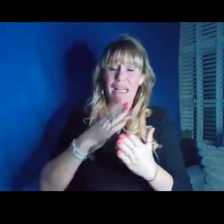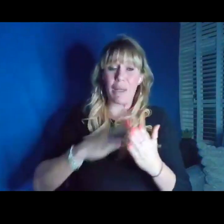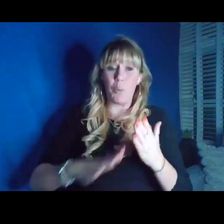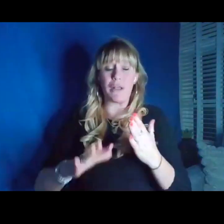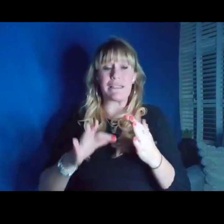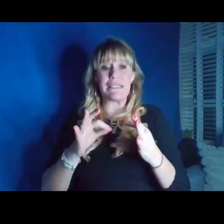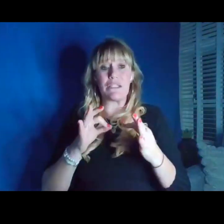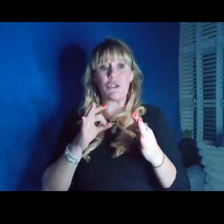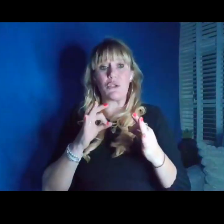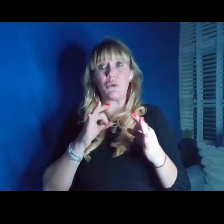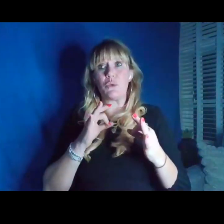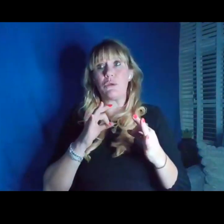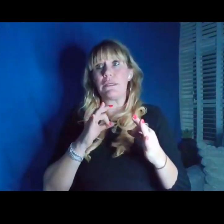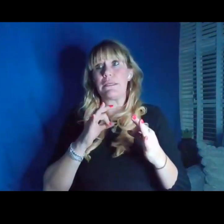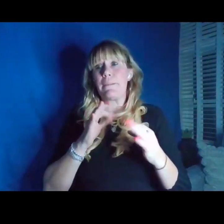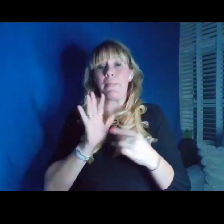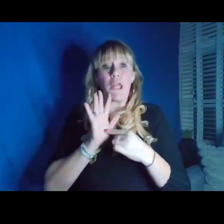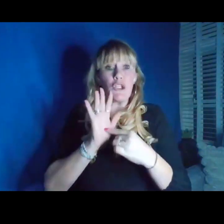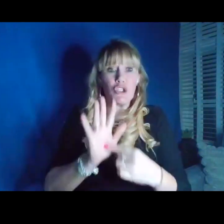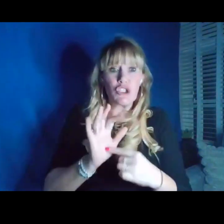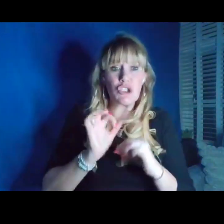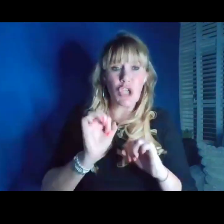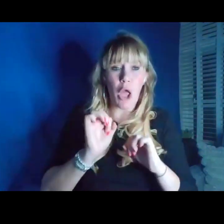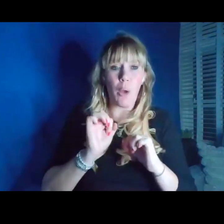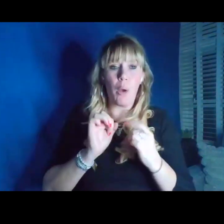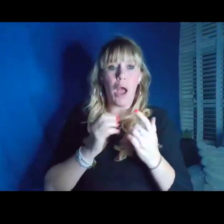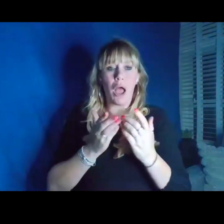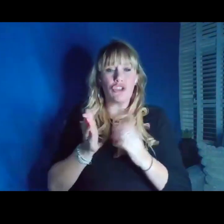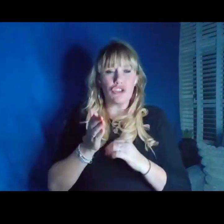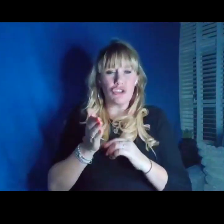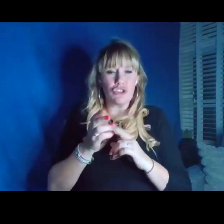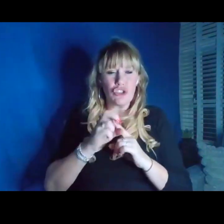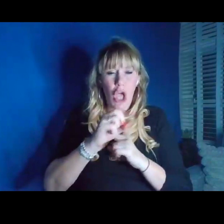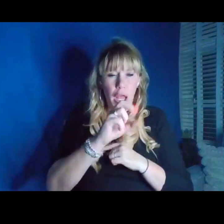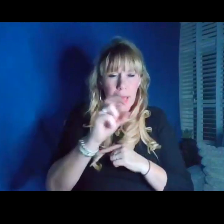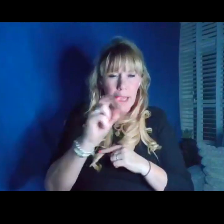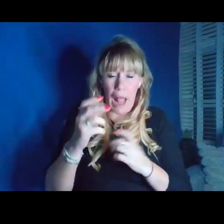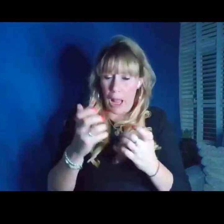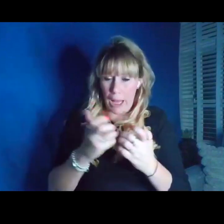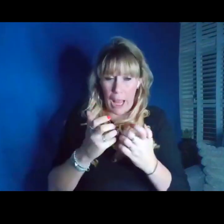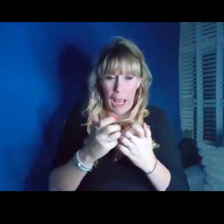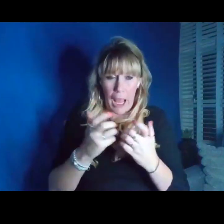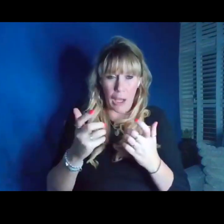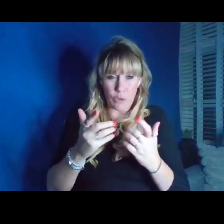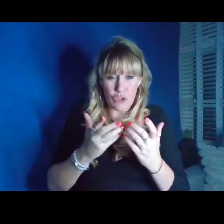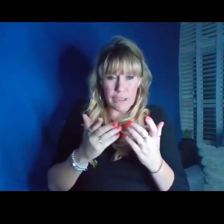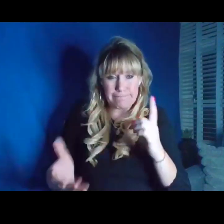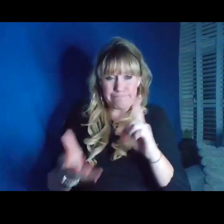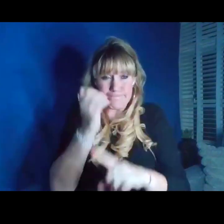journey over the past 8 years. We've had to leave our Music Club behind after Covid